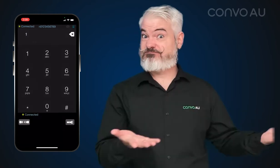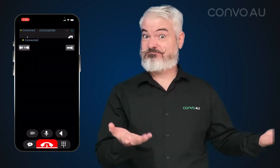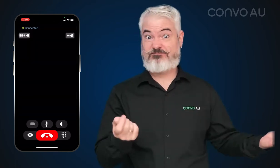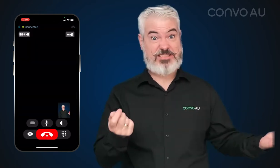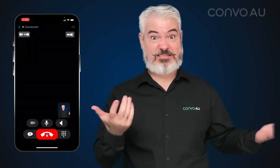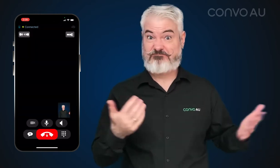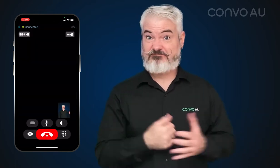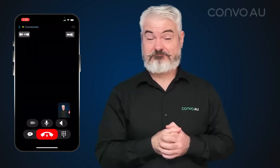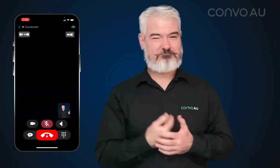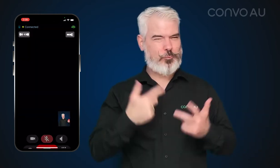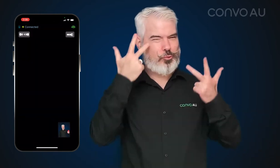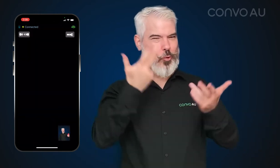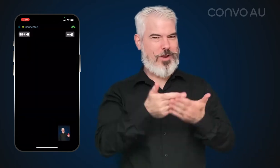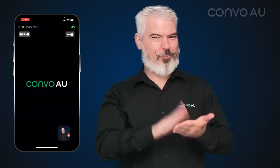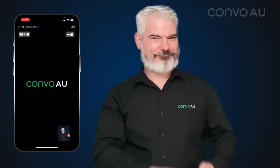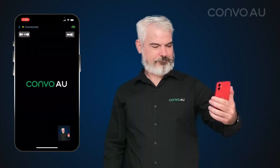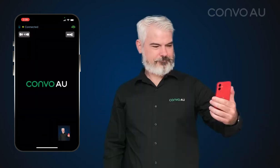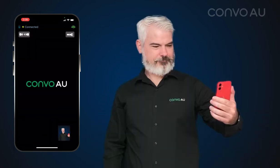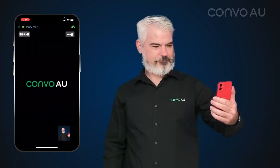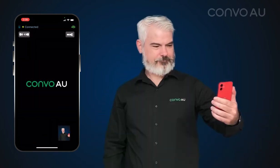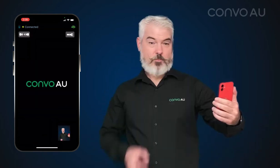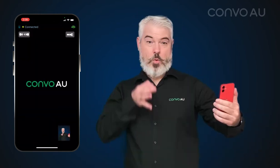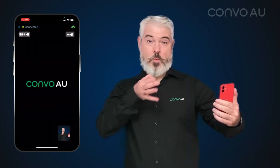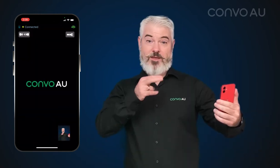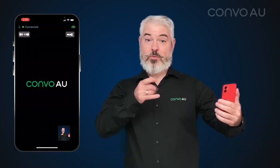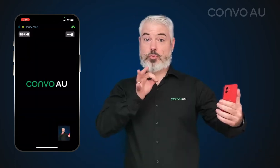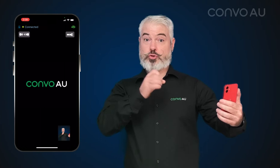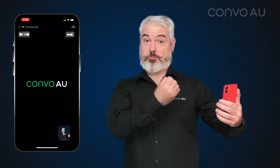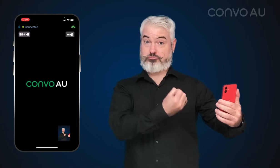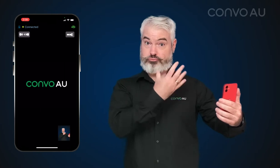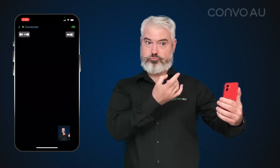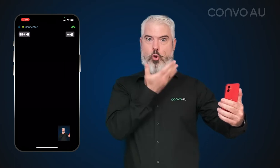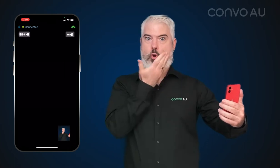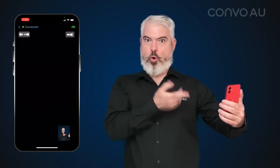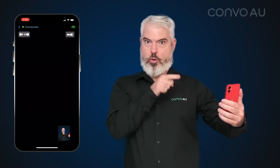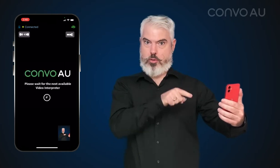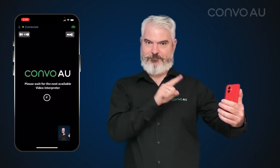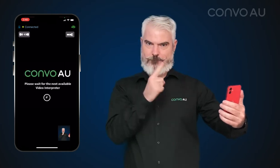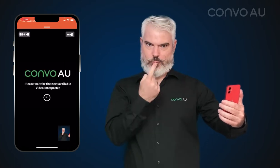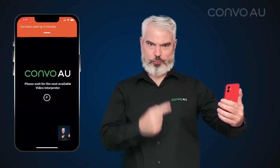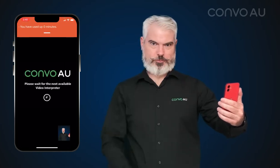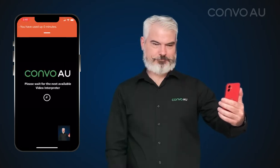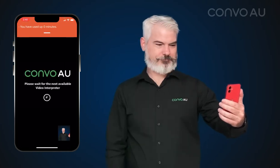That's easy! I'll show you how to use it. Wait for the Video Interpreter to come up on screen.